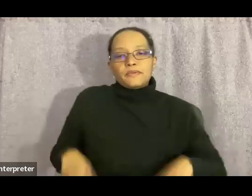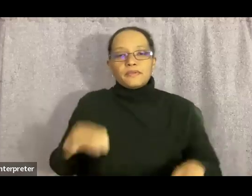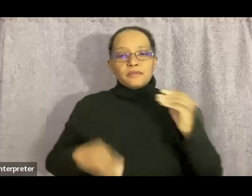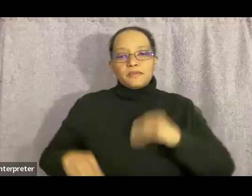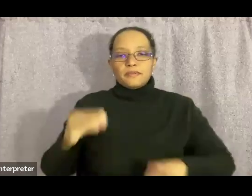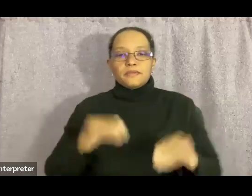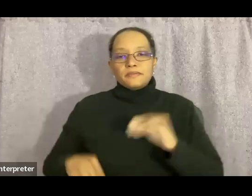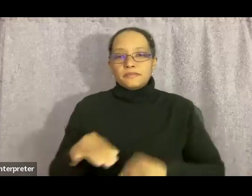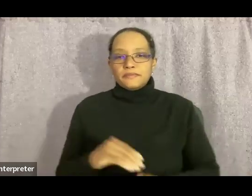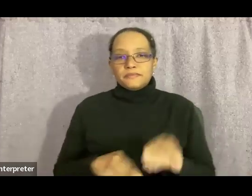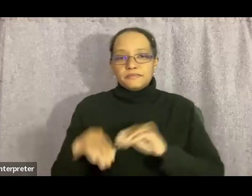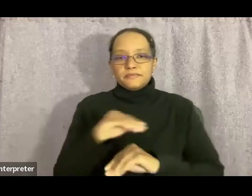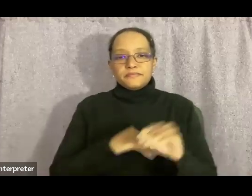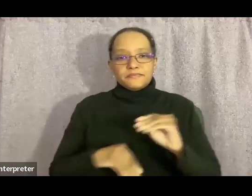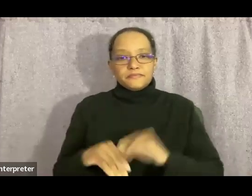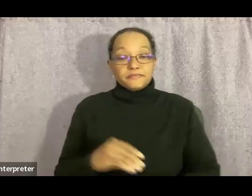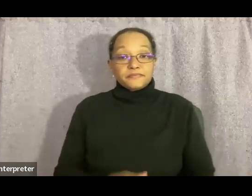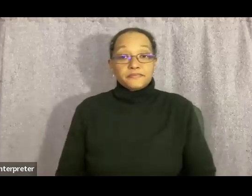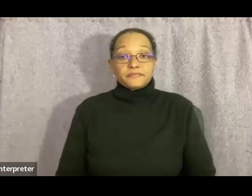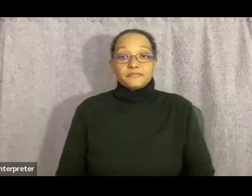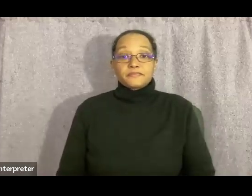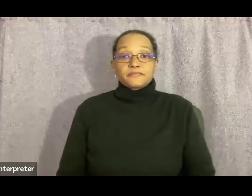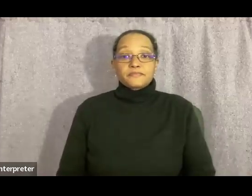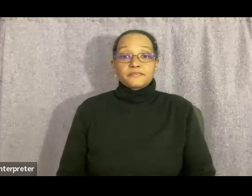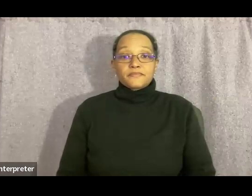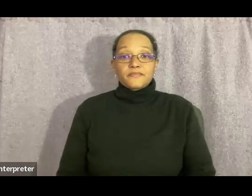All righty, so we've got some time left.